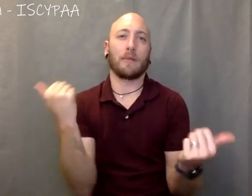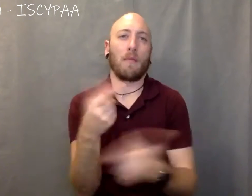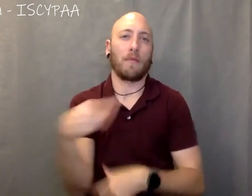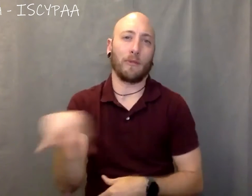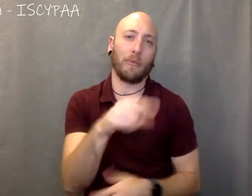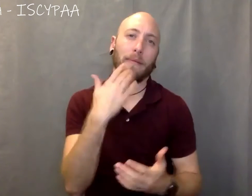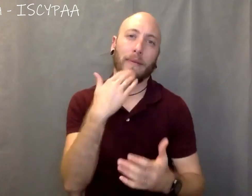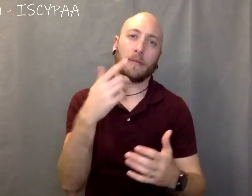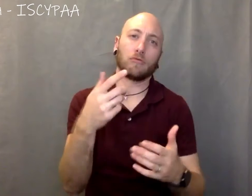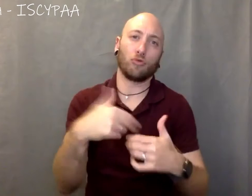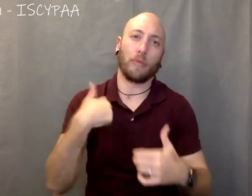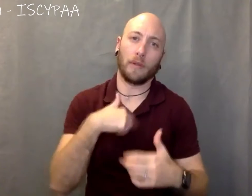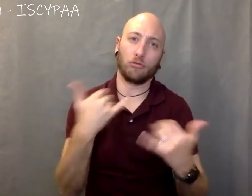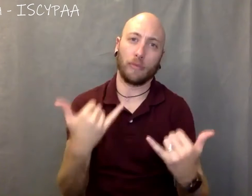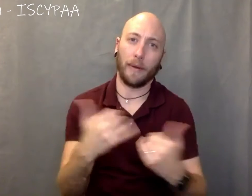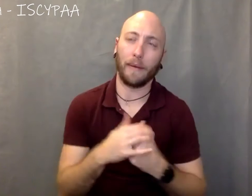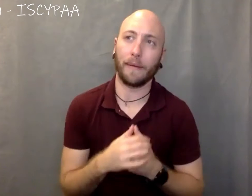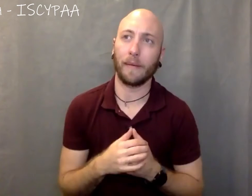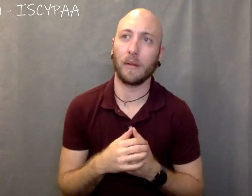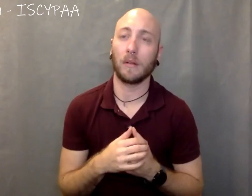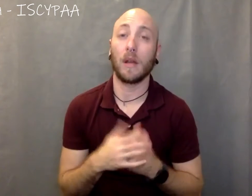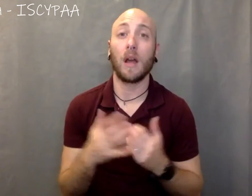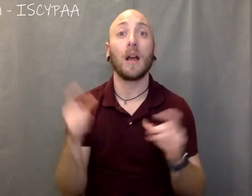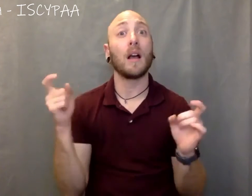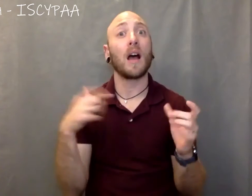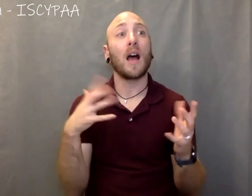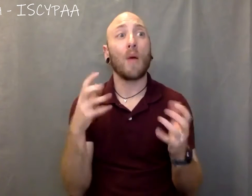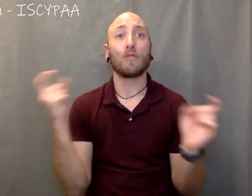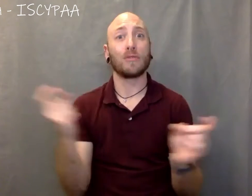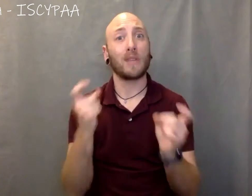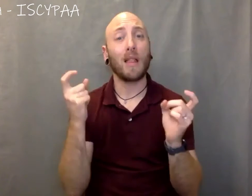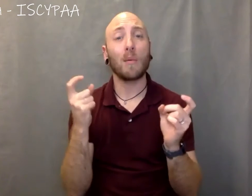I want to take a minute to celebrate all the people's counting days.